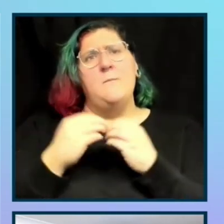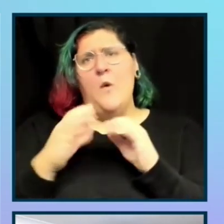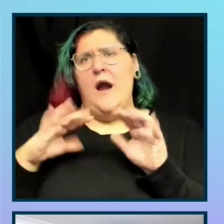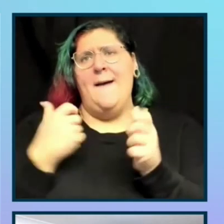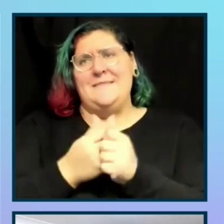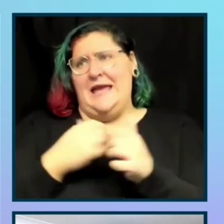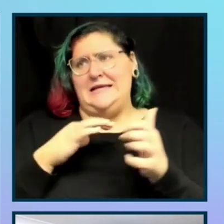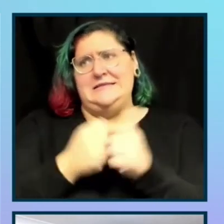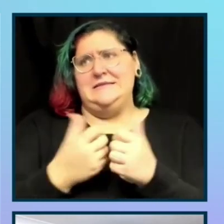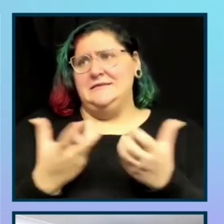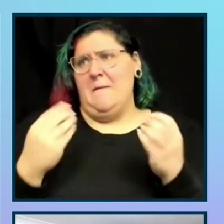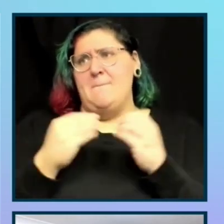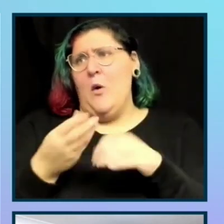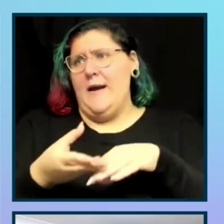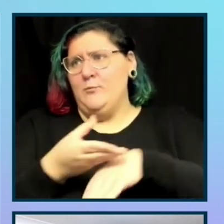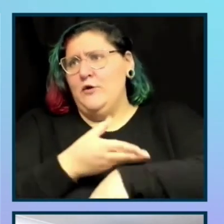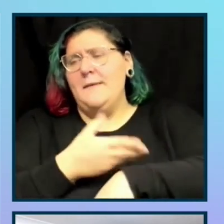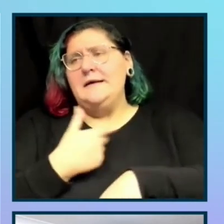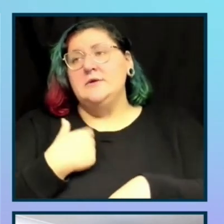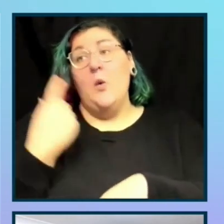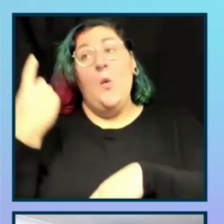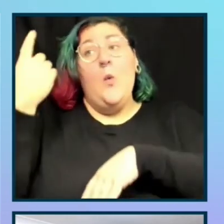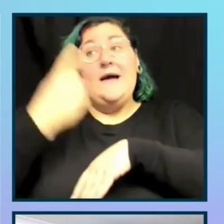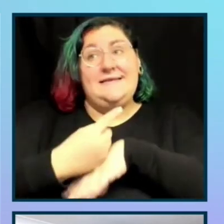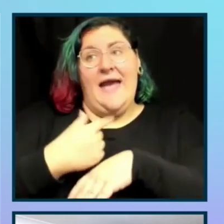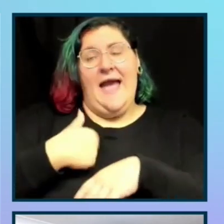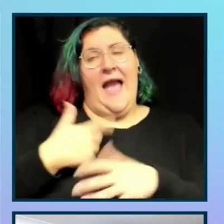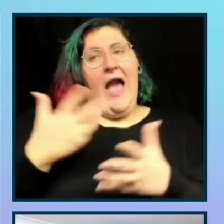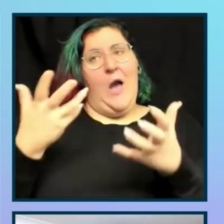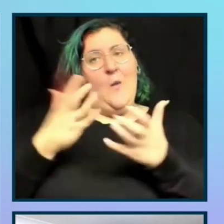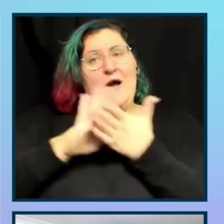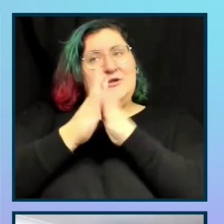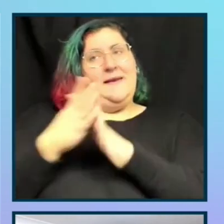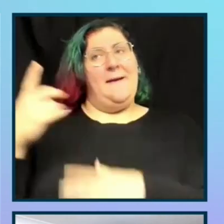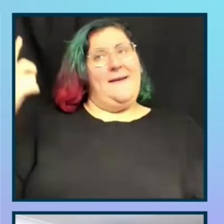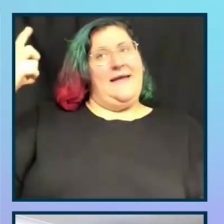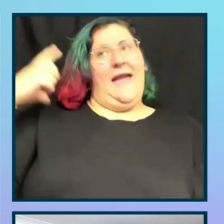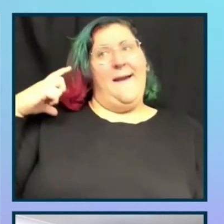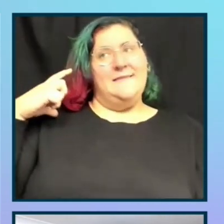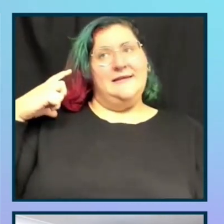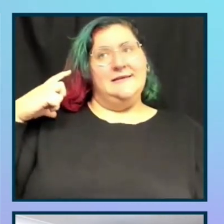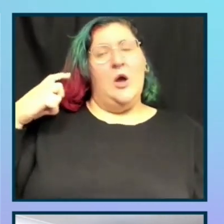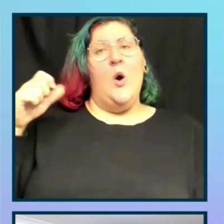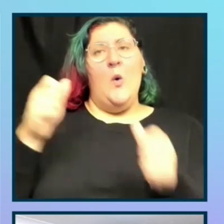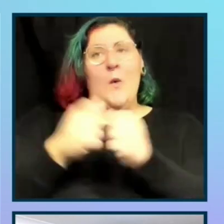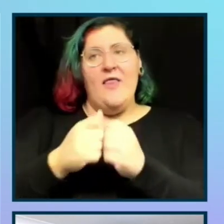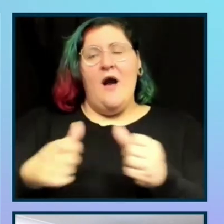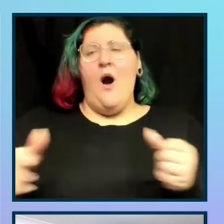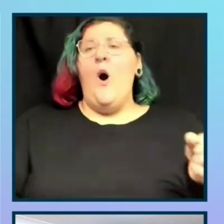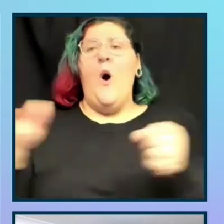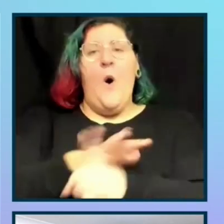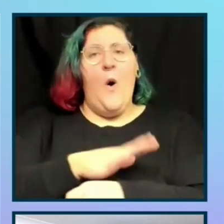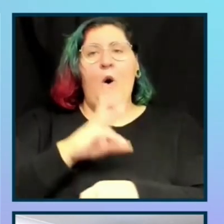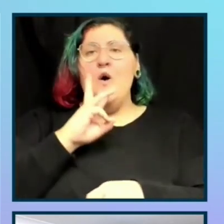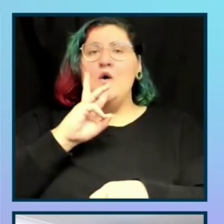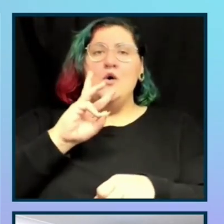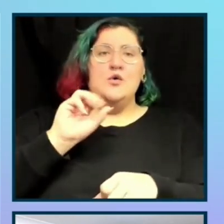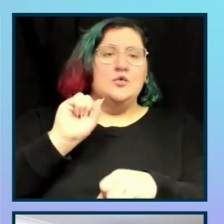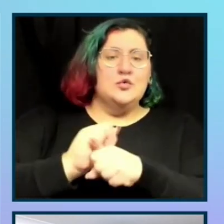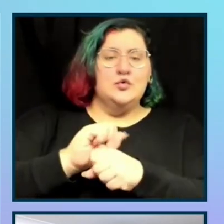And one day I'd love to captain a ship as a gamer without sight with an entire crew of gamers without sight that would be phenomenal